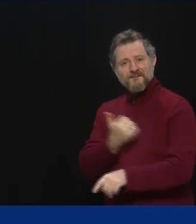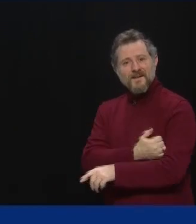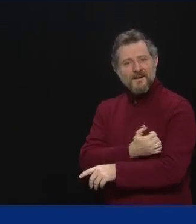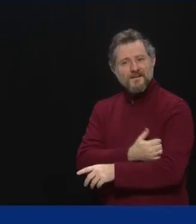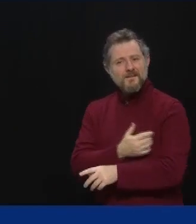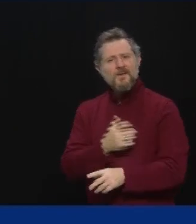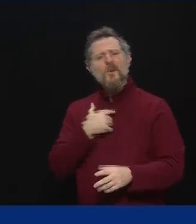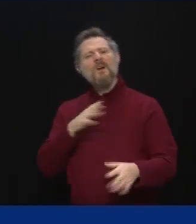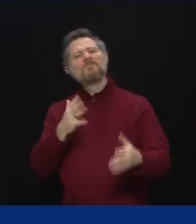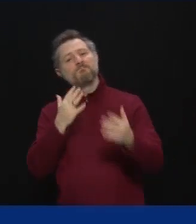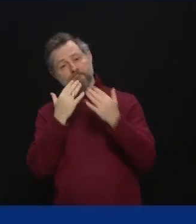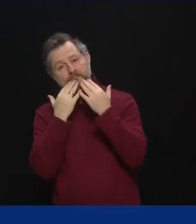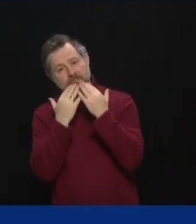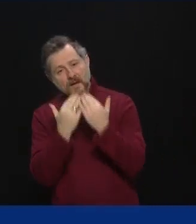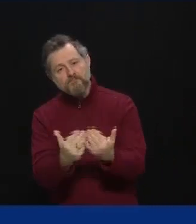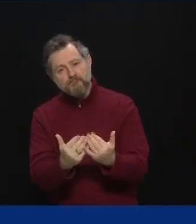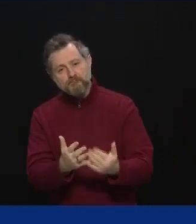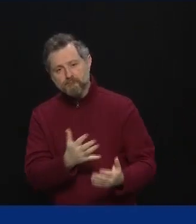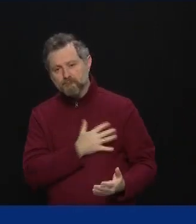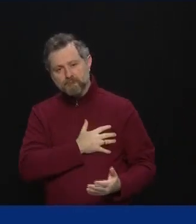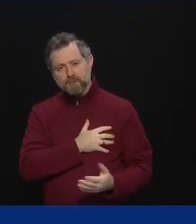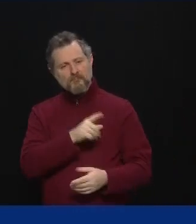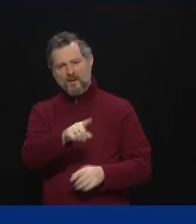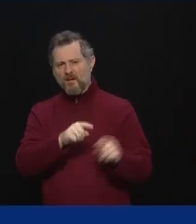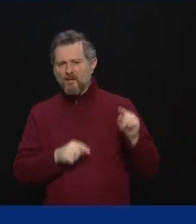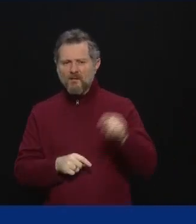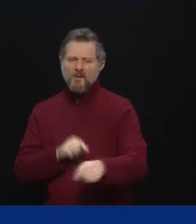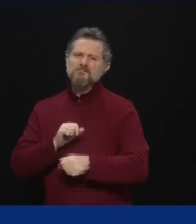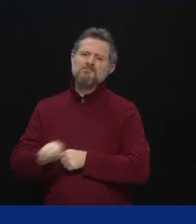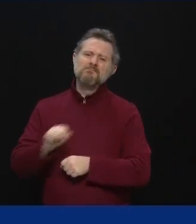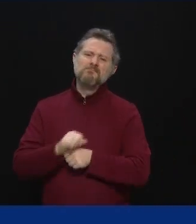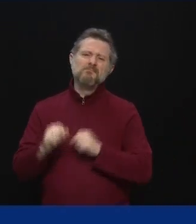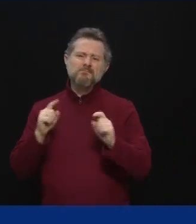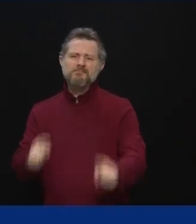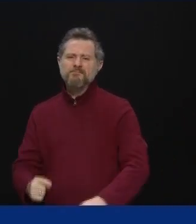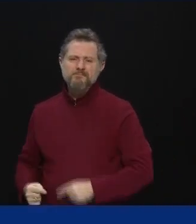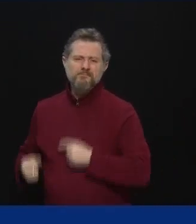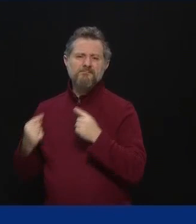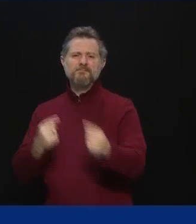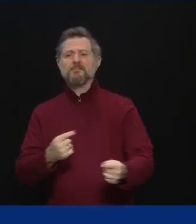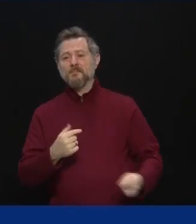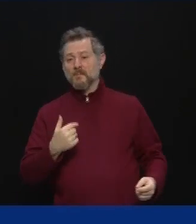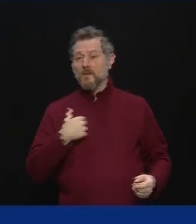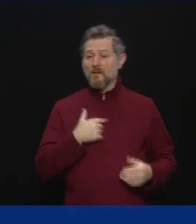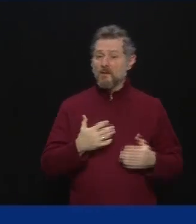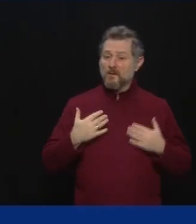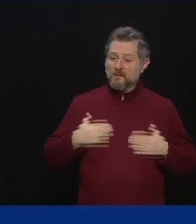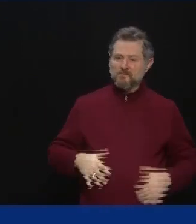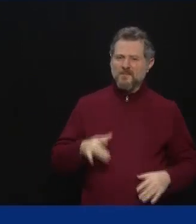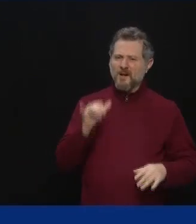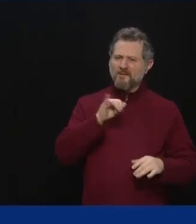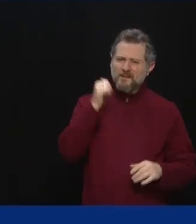WE KNOW YOU'RE EXASPERATED BECAUSE YOU KNEW IT DIDN'T HAVE TO BE THIS BAD BECAUSE WE HAVE VACCINE AND BOOSTER SHOT, BUT I